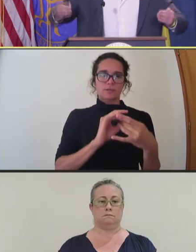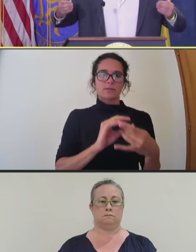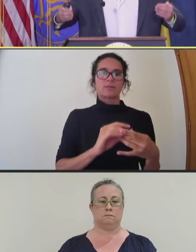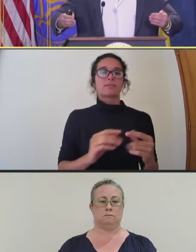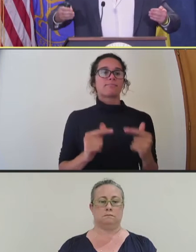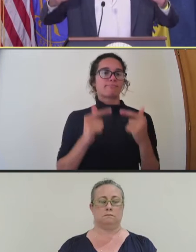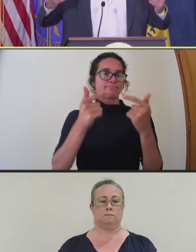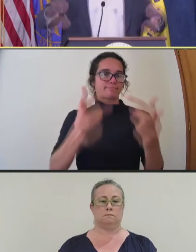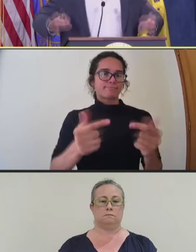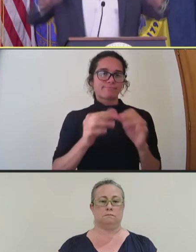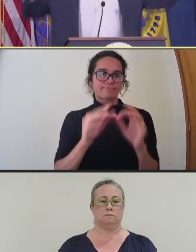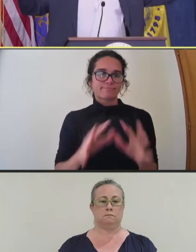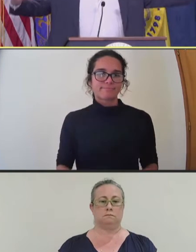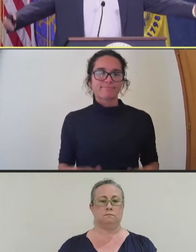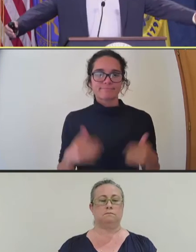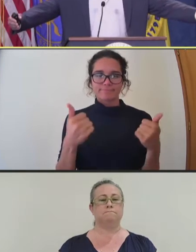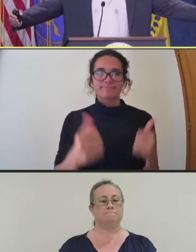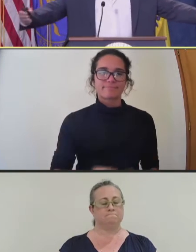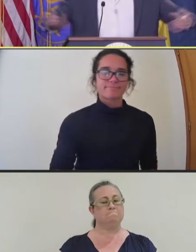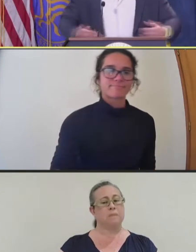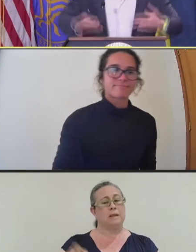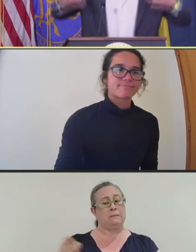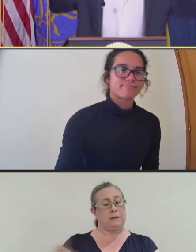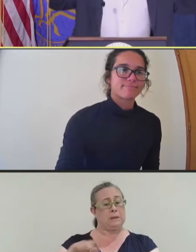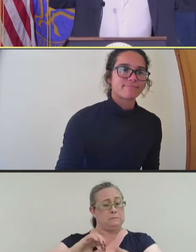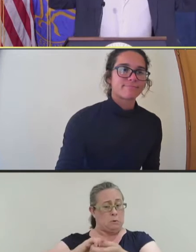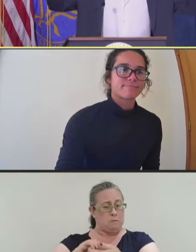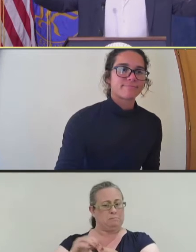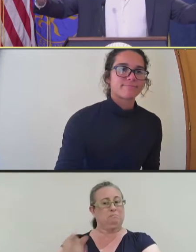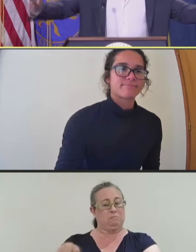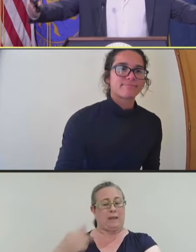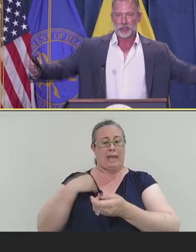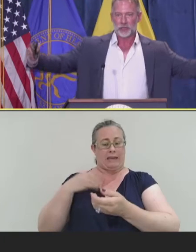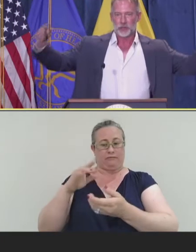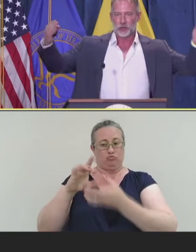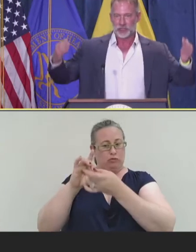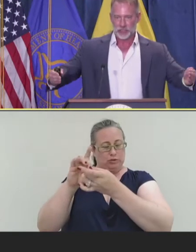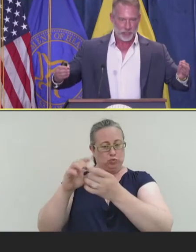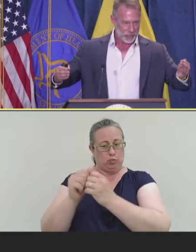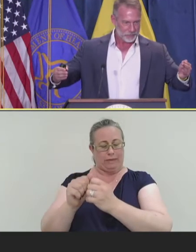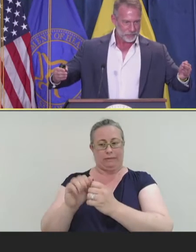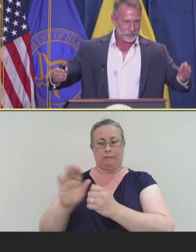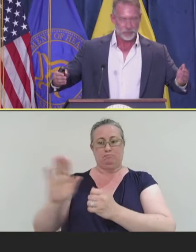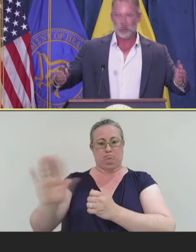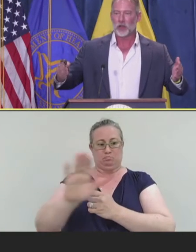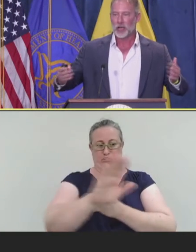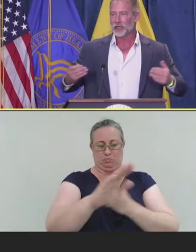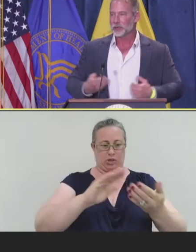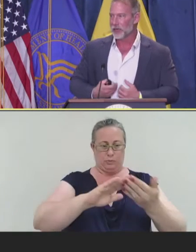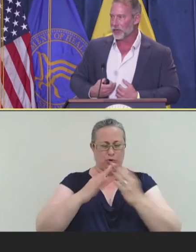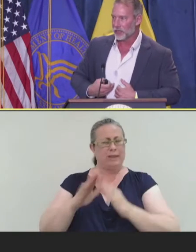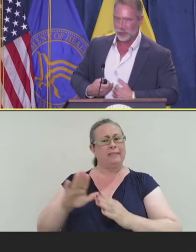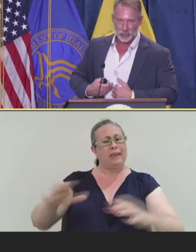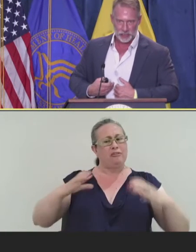a relationship directly with community. Their clients trust them. Their clients may not trust